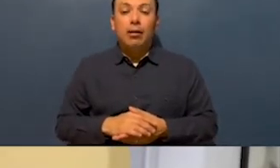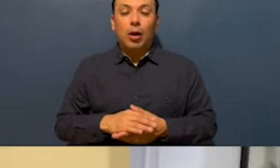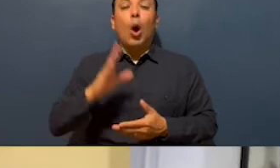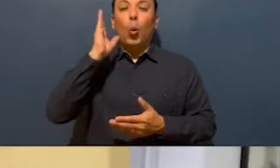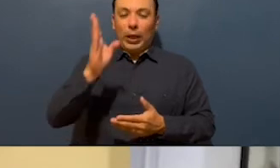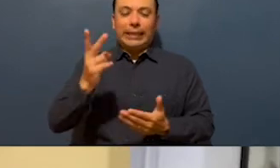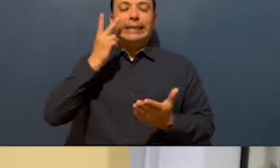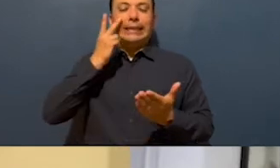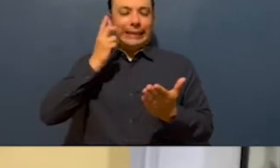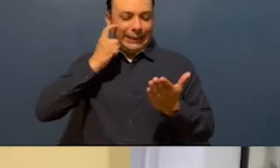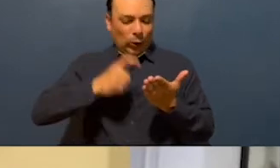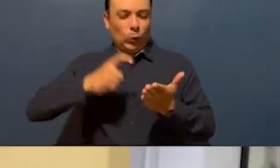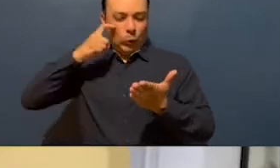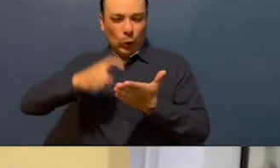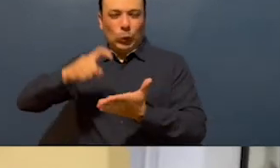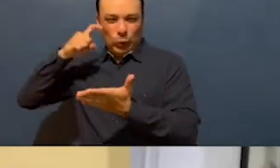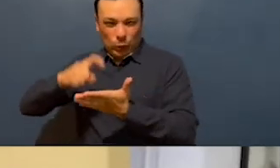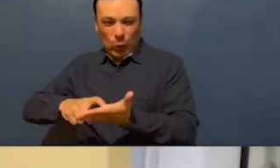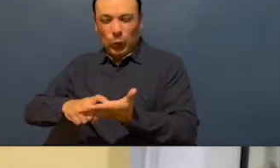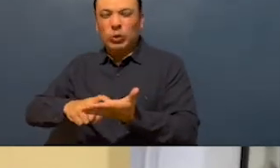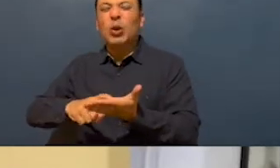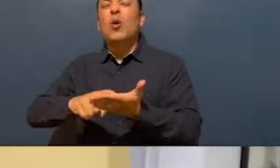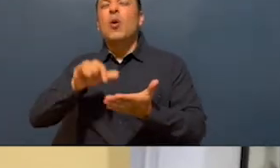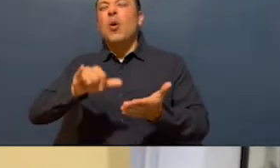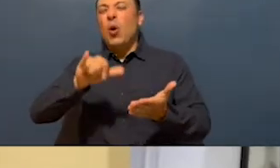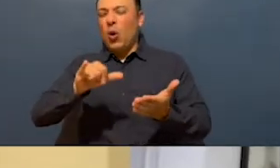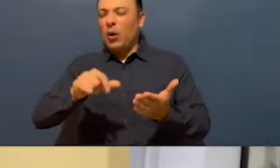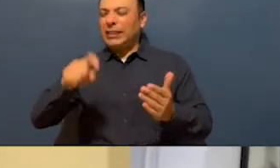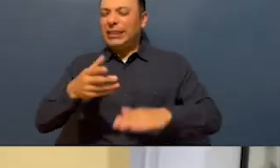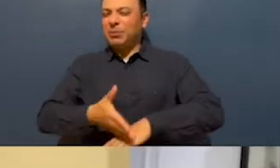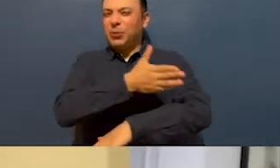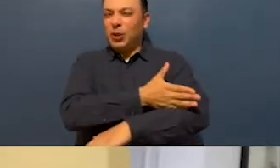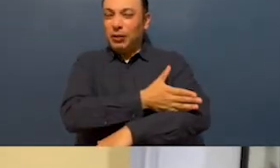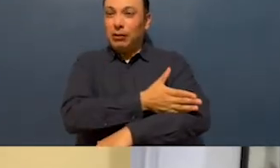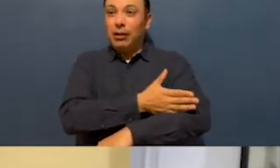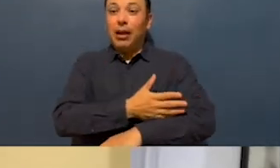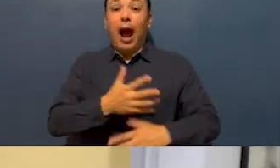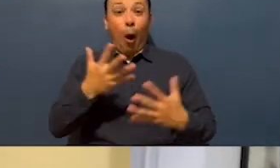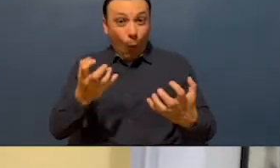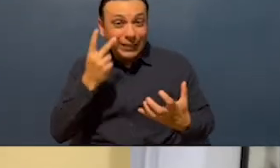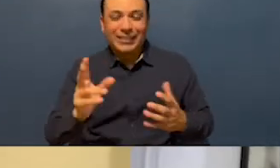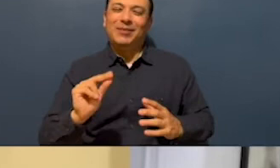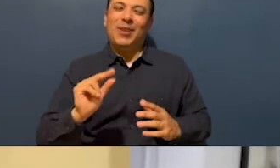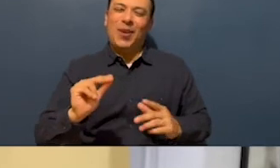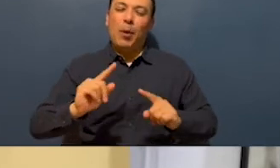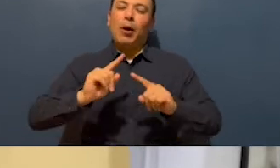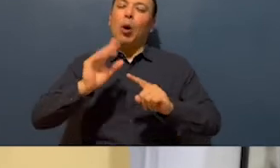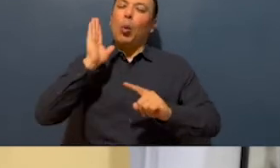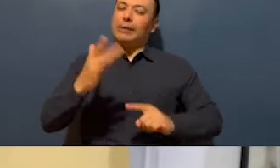hoping to see it because it is something that's hard to face sometimes but, as a dancer who is